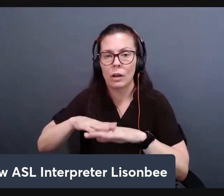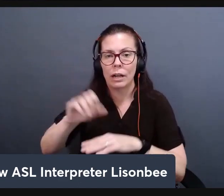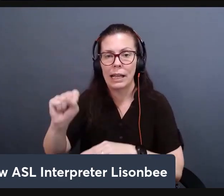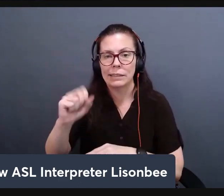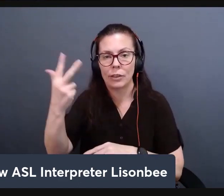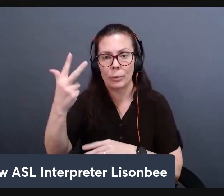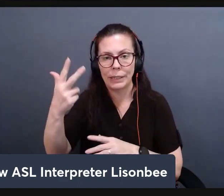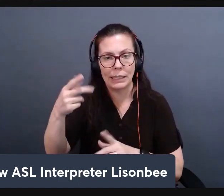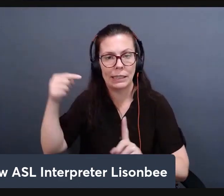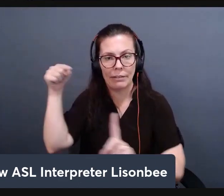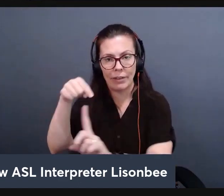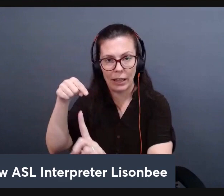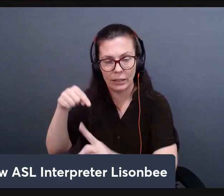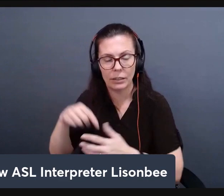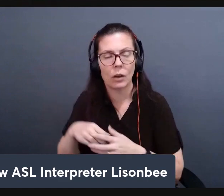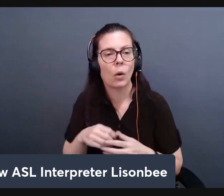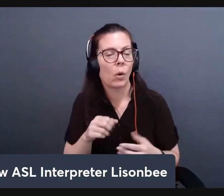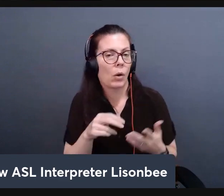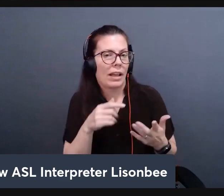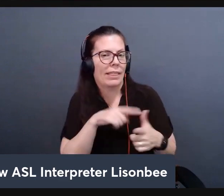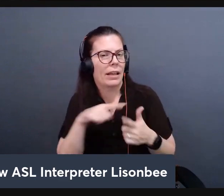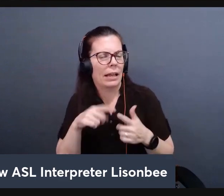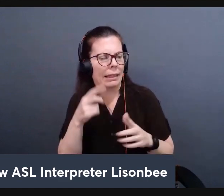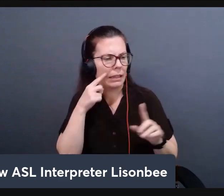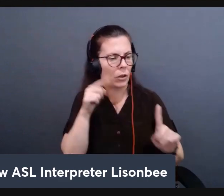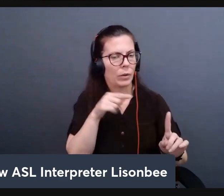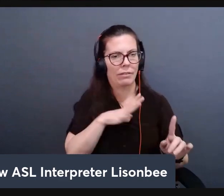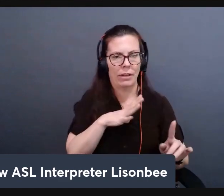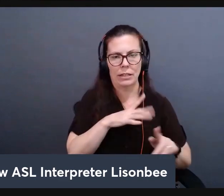And then, I look at whether I want serverless or traditional VM.